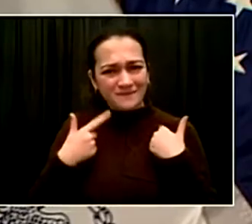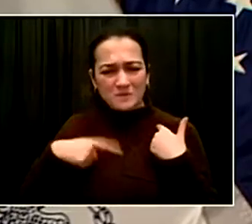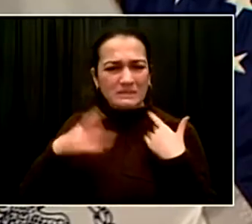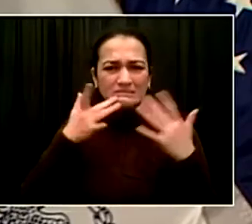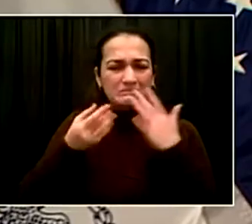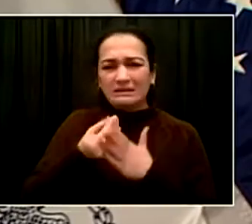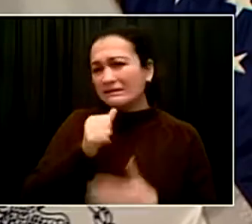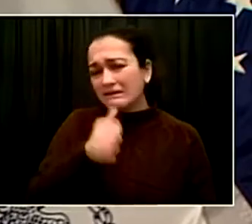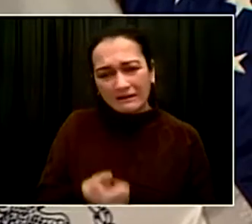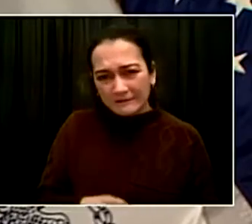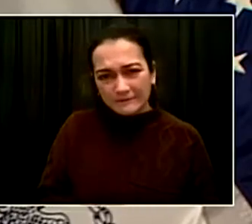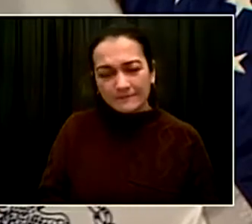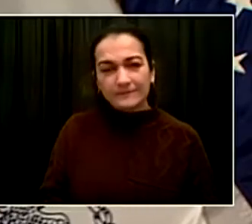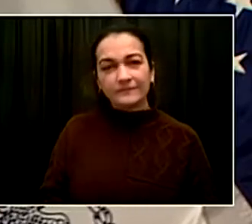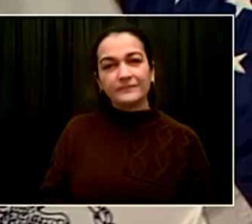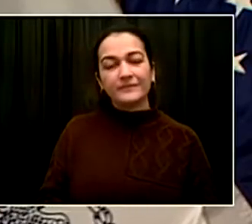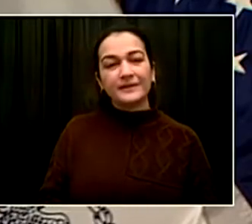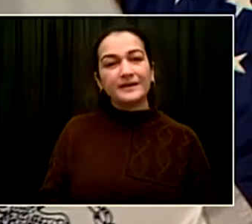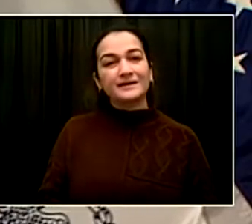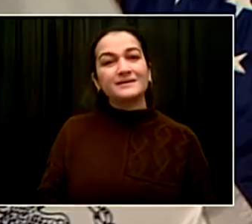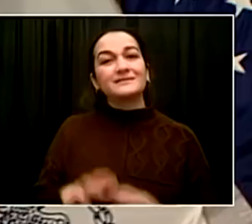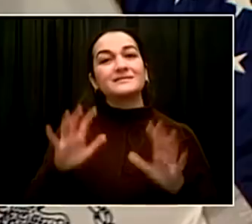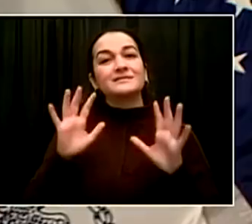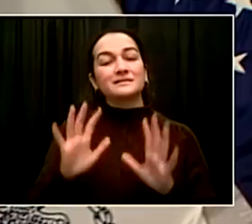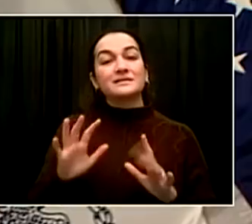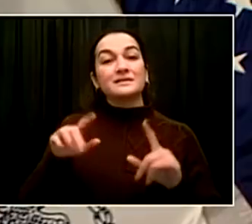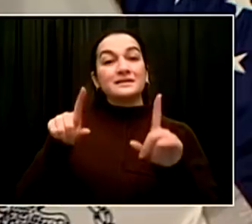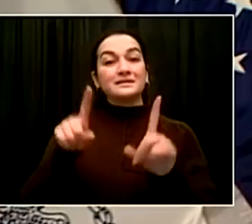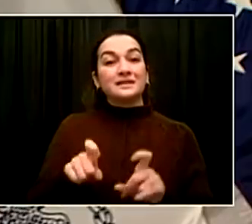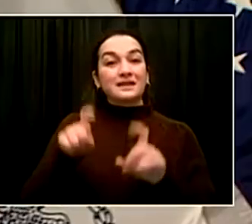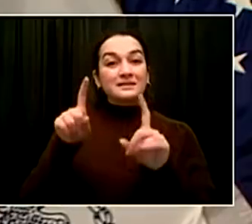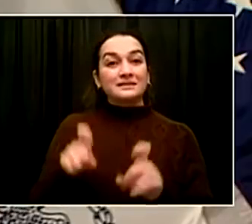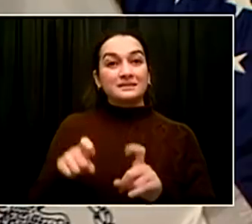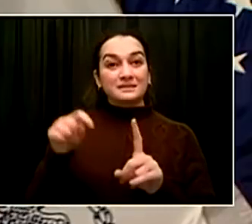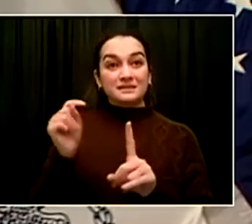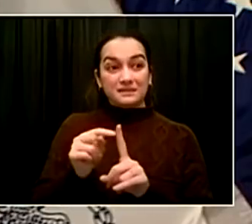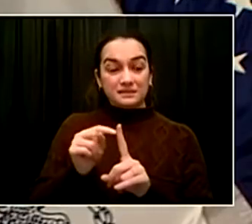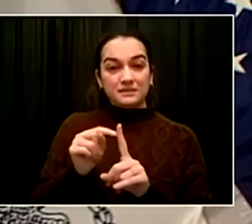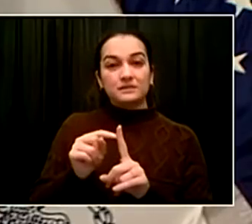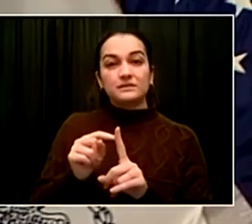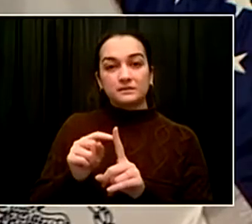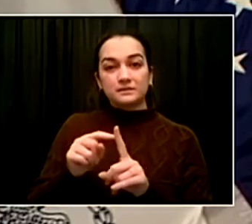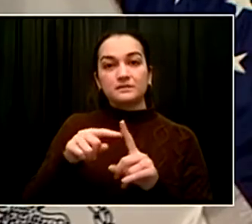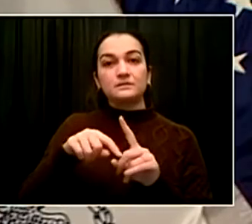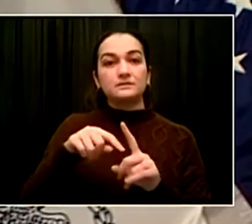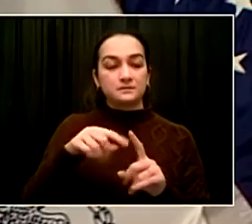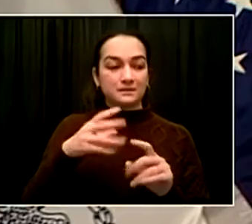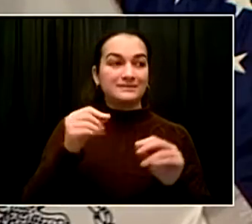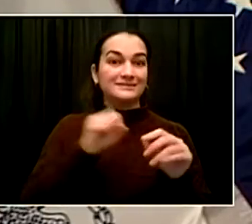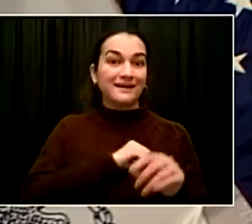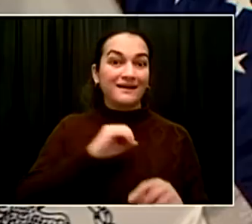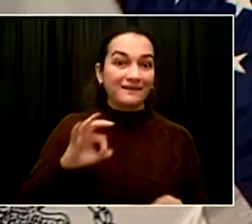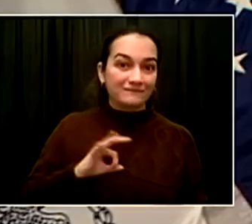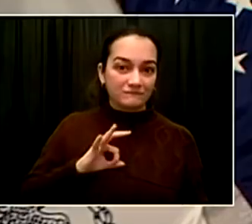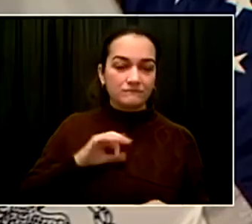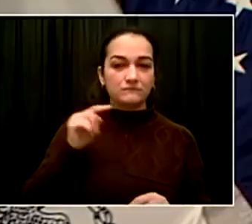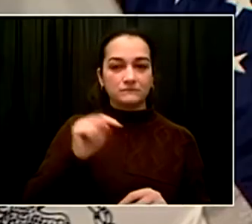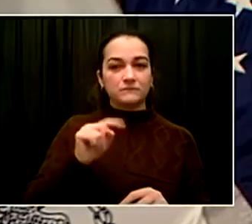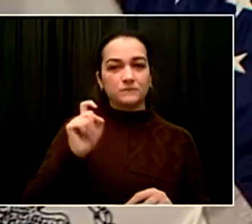NO, IT'S NOT A BUDGET QUESTION AND IT'S JUST ABOUT GETTING THE TESTING CAPACITY AND THE